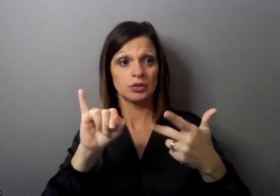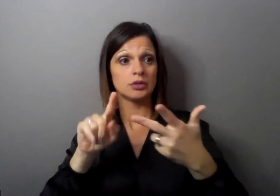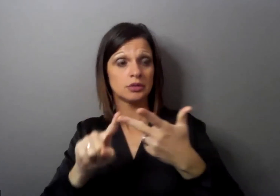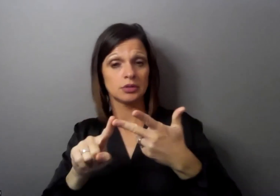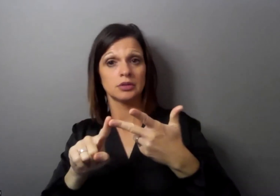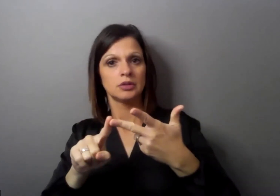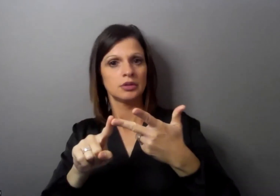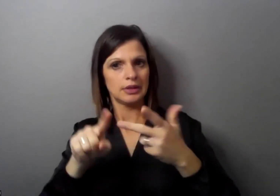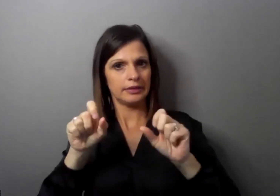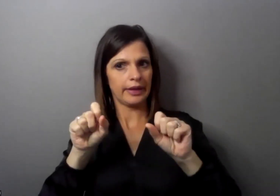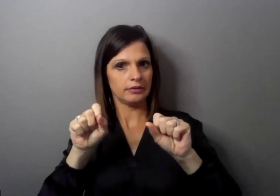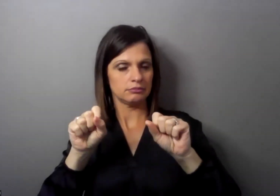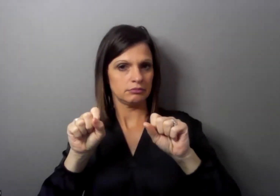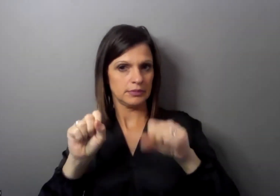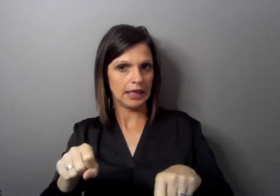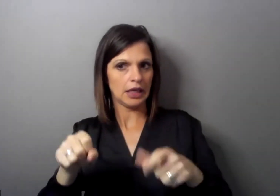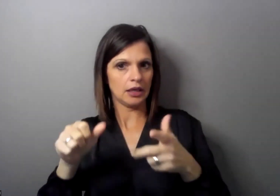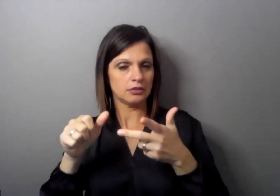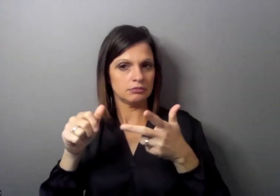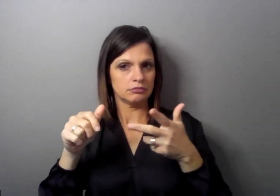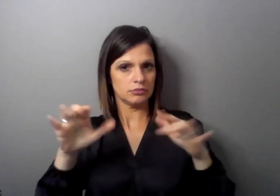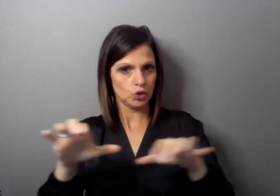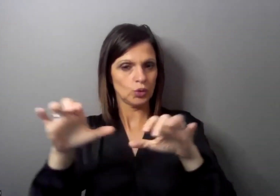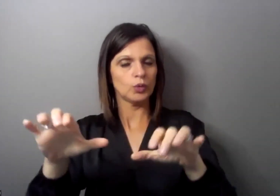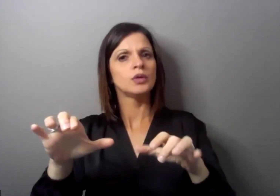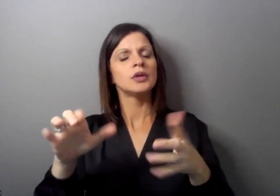I would say that we always have to check on the resiliency.